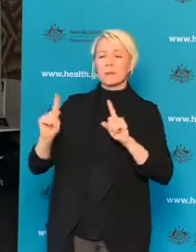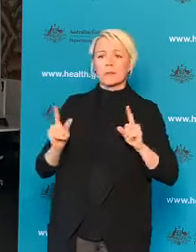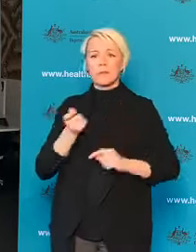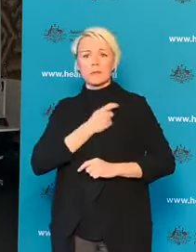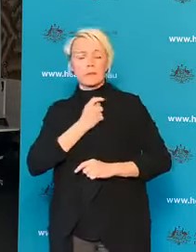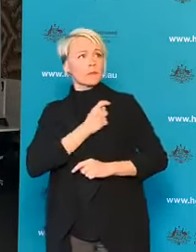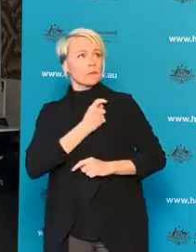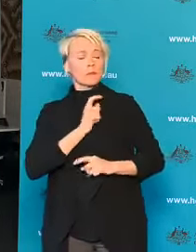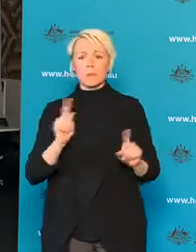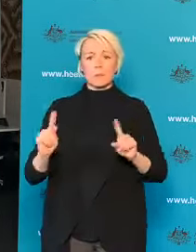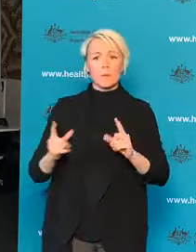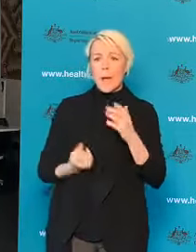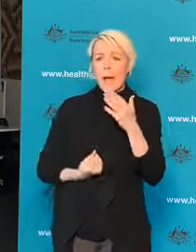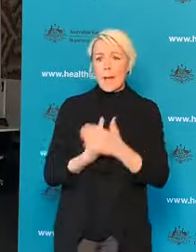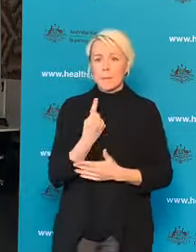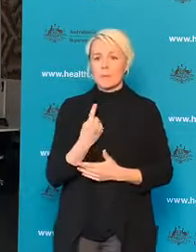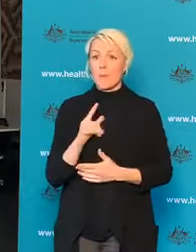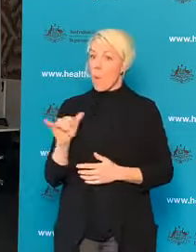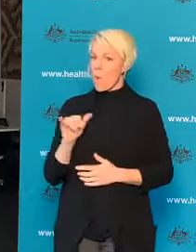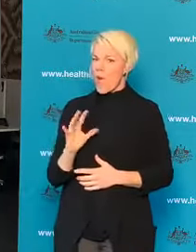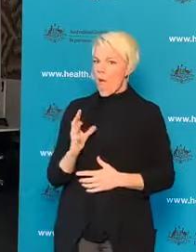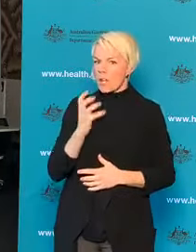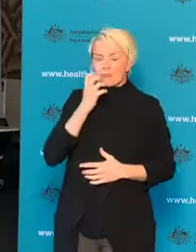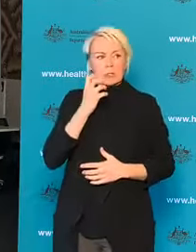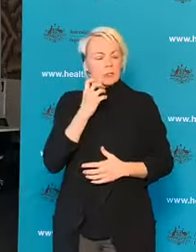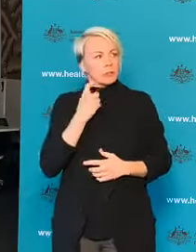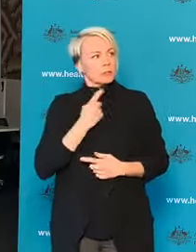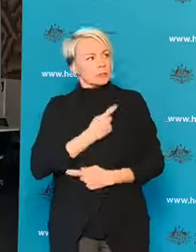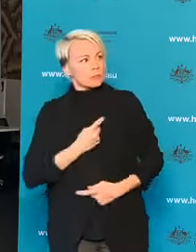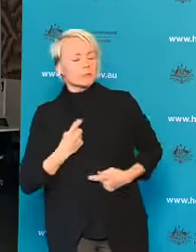going to be feeling very angry and frustrated and many people are going